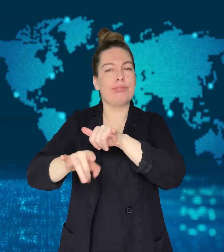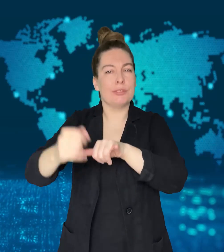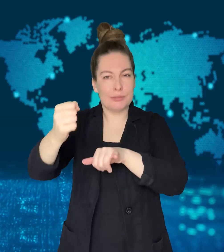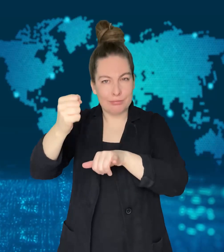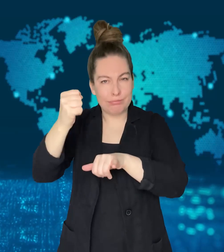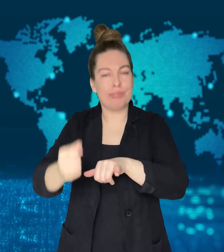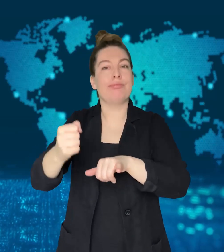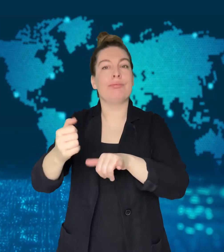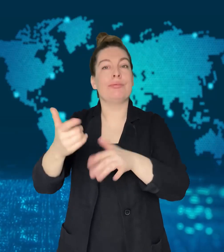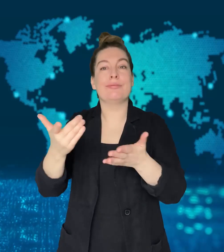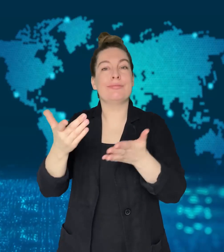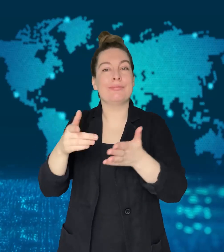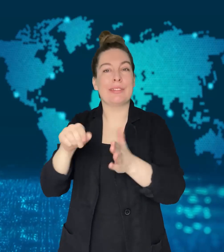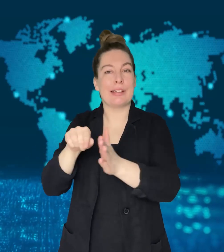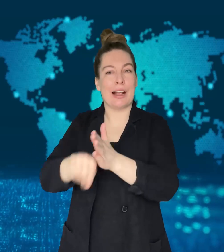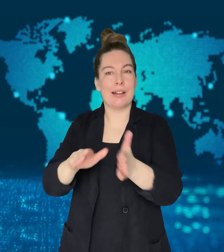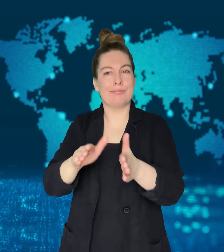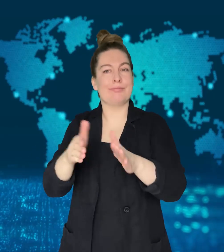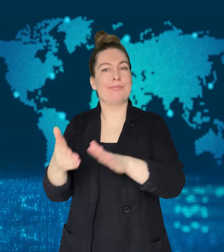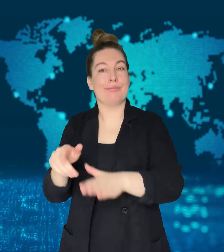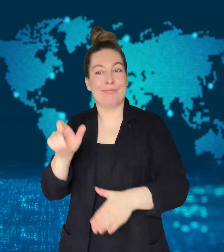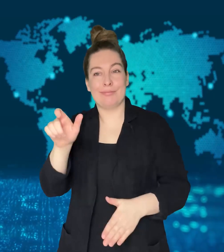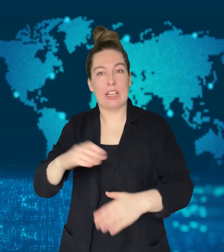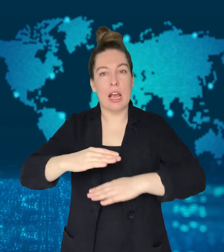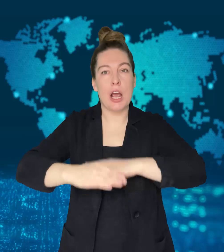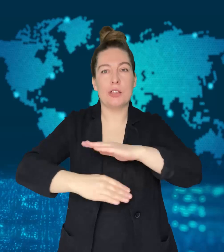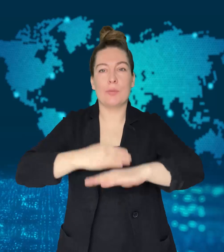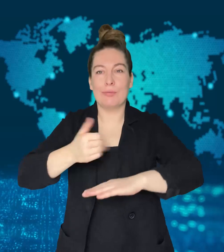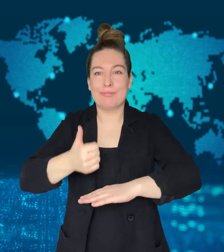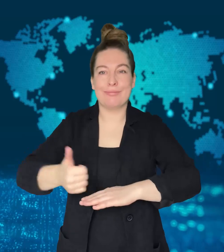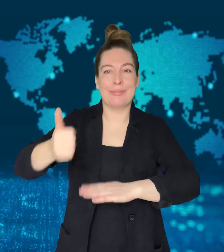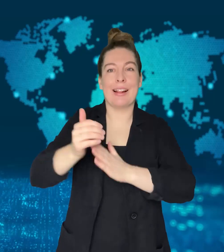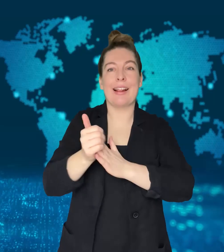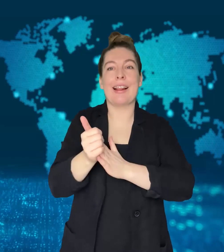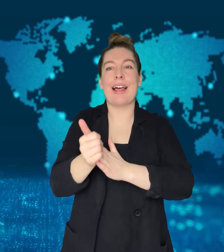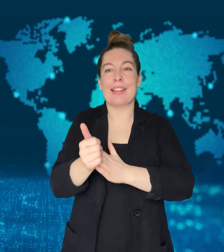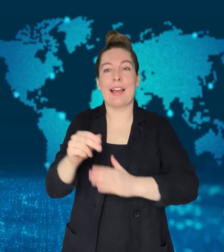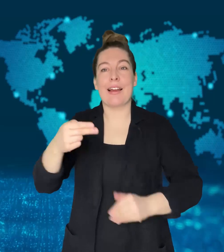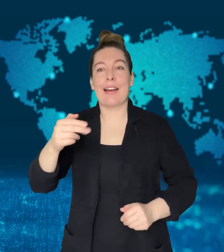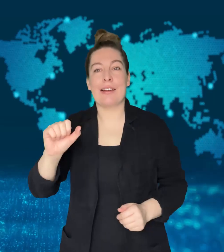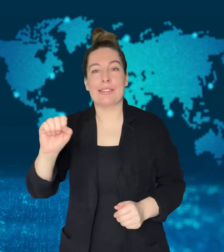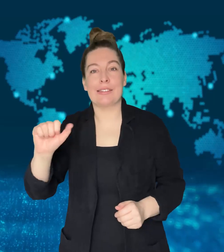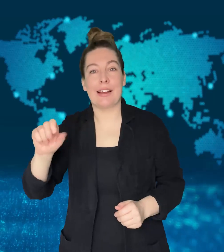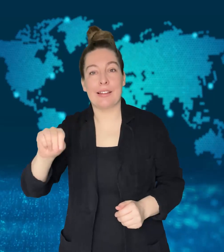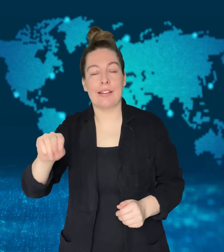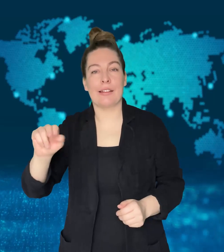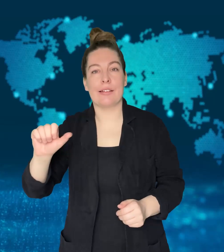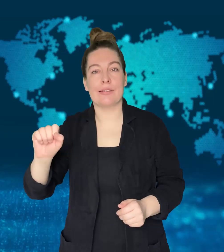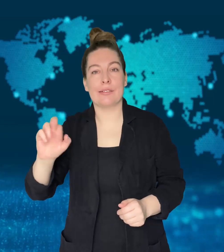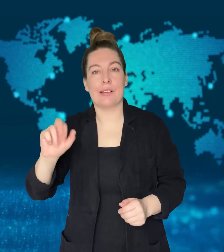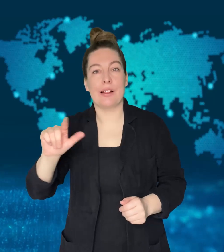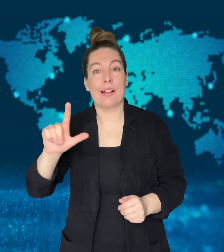Nasrallah was killed in an Israeli air strike on Beirut,